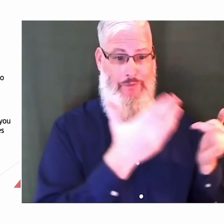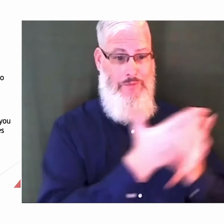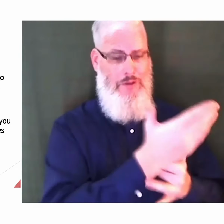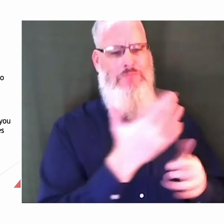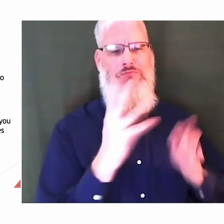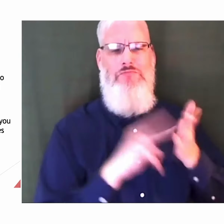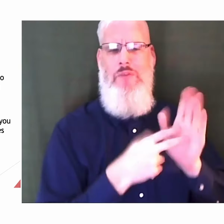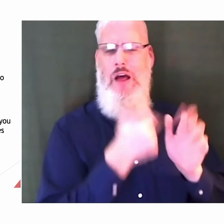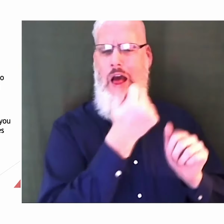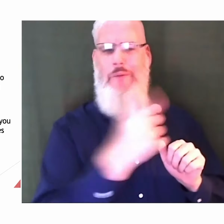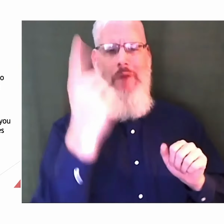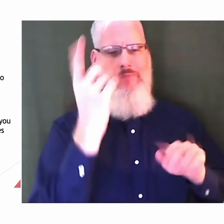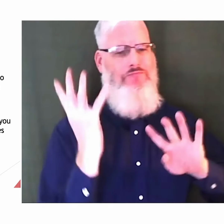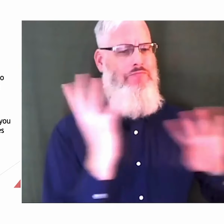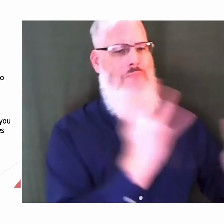who cannot enter the polling place.